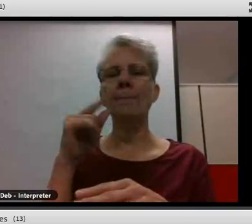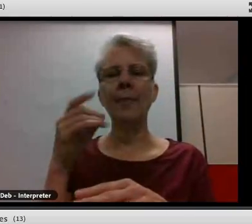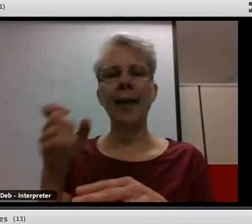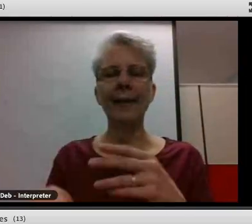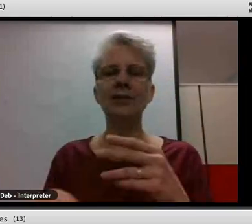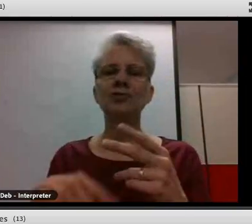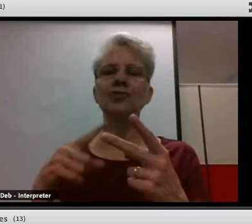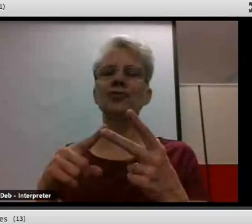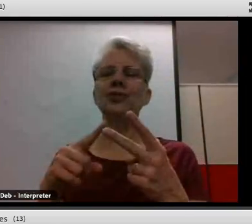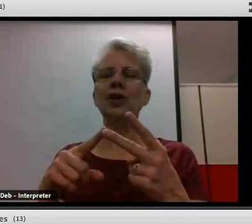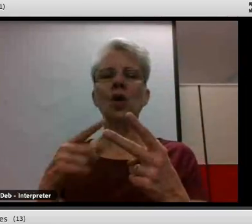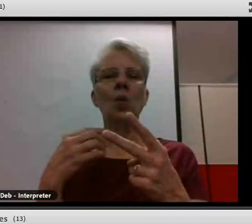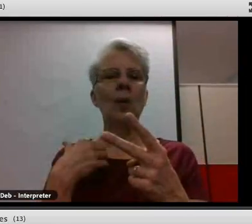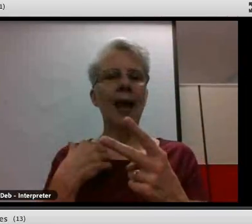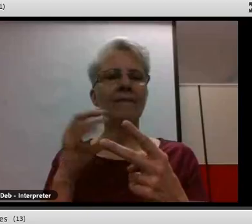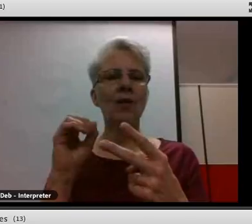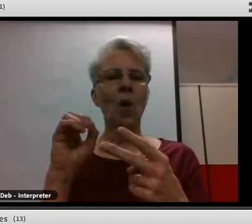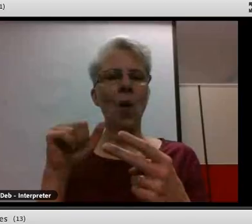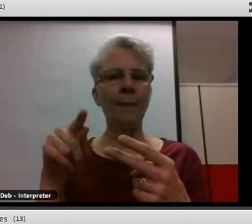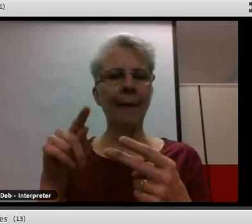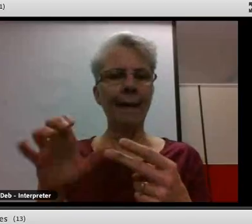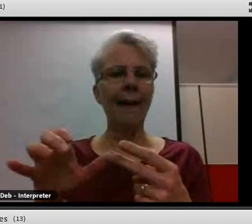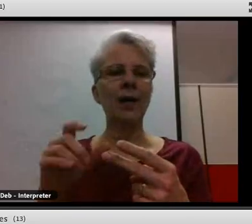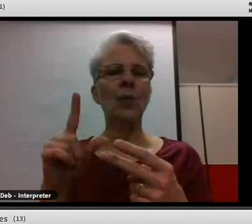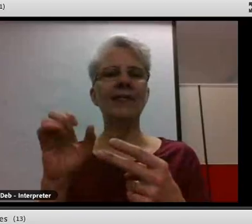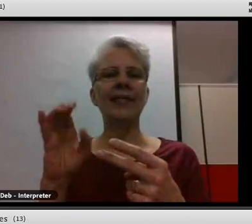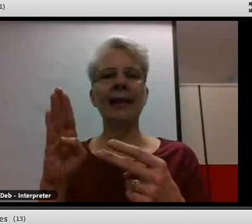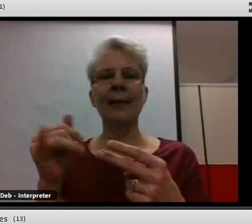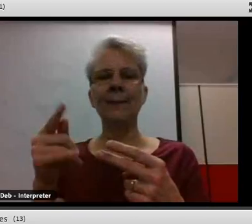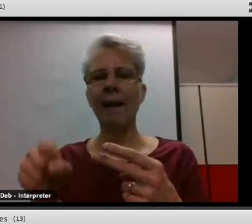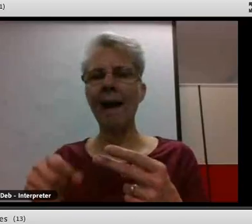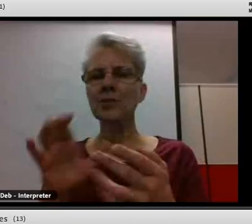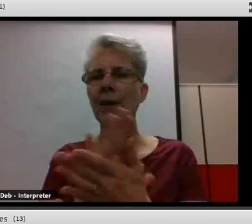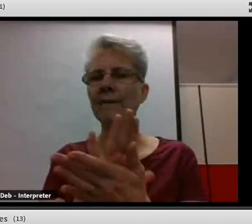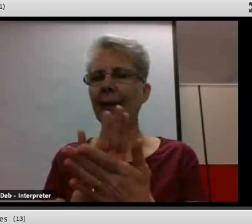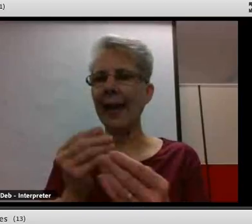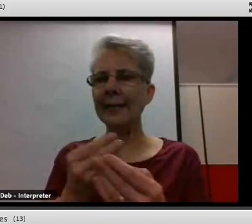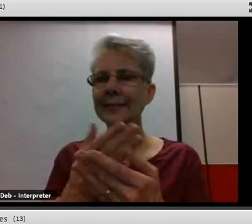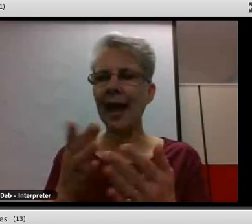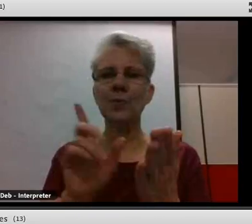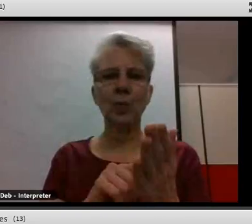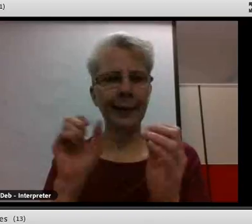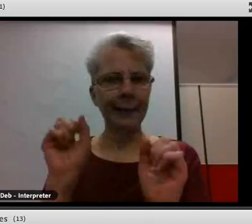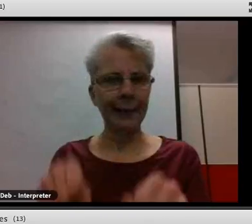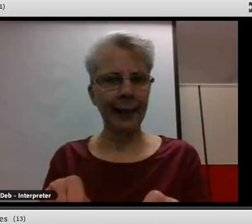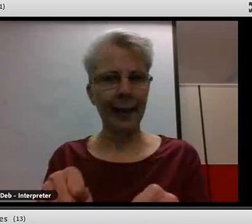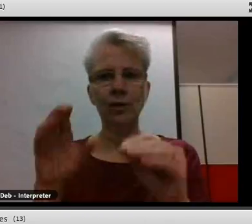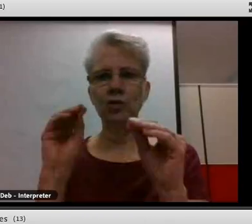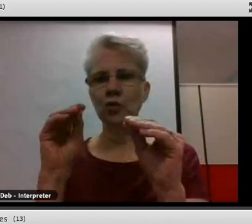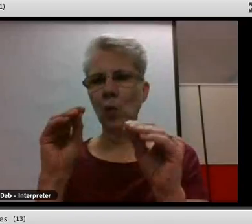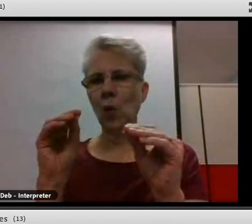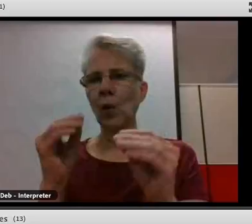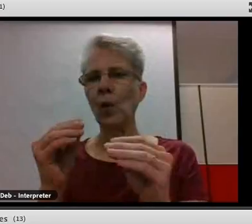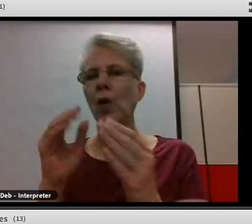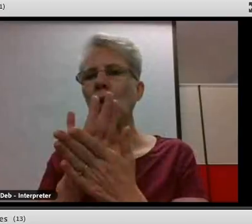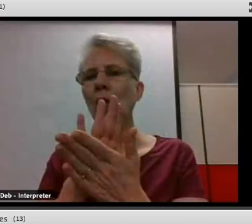Tell users when the language on a page changes. Use menus consistently.